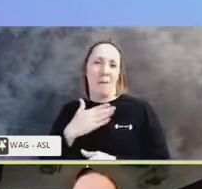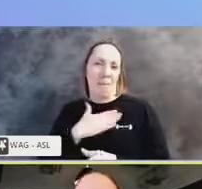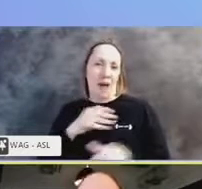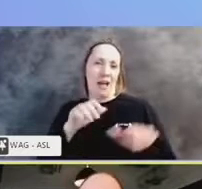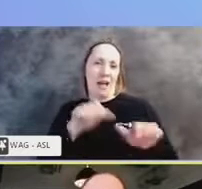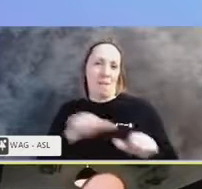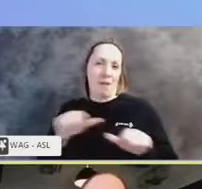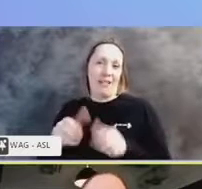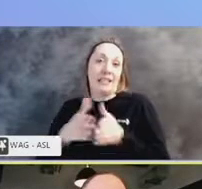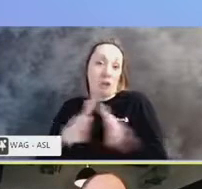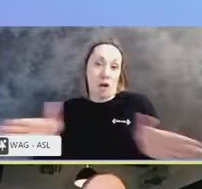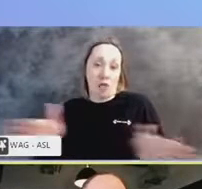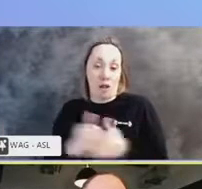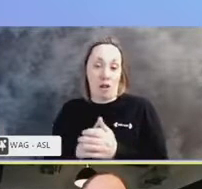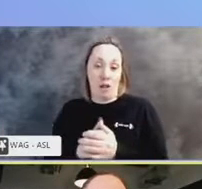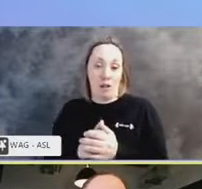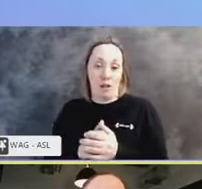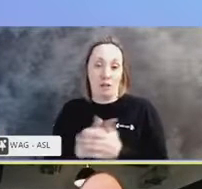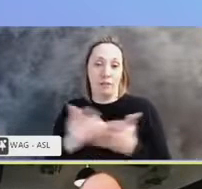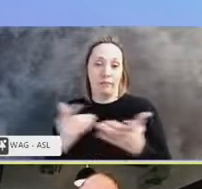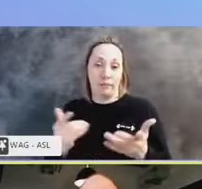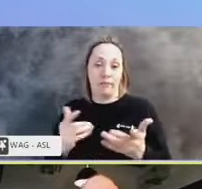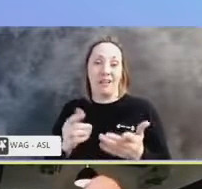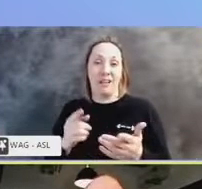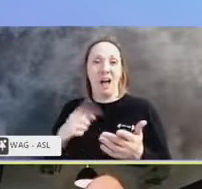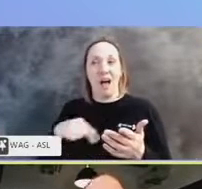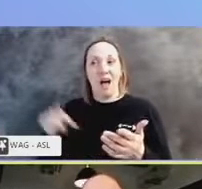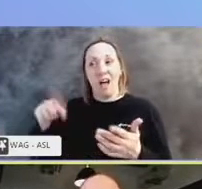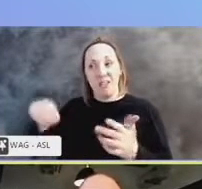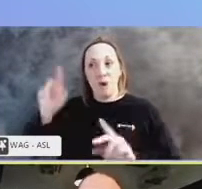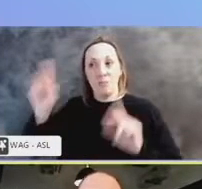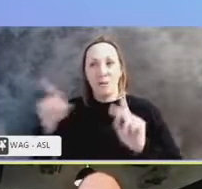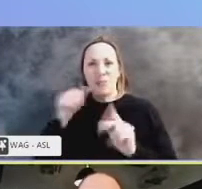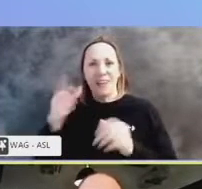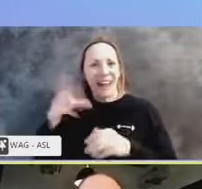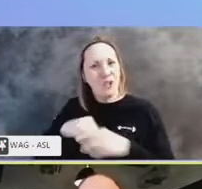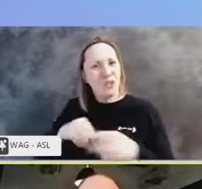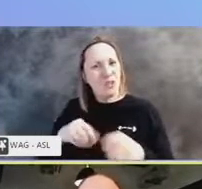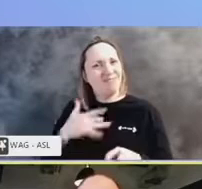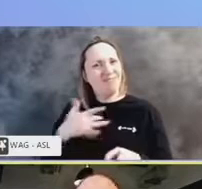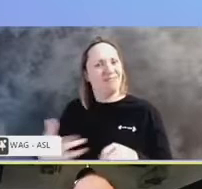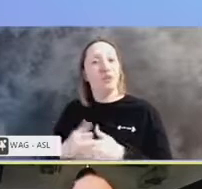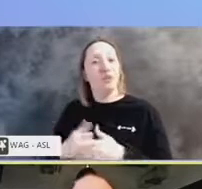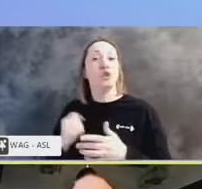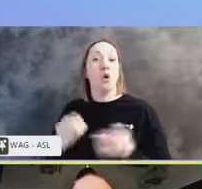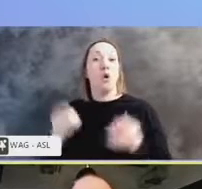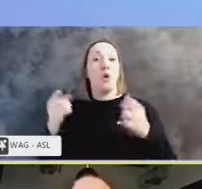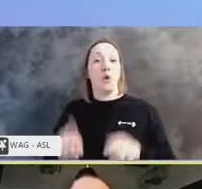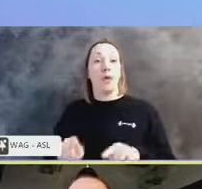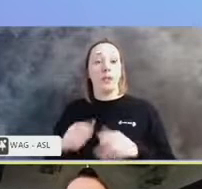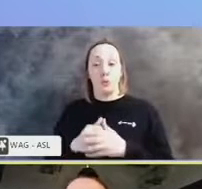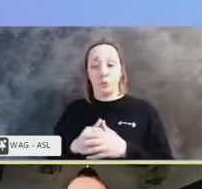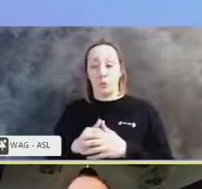these type of things. I can feel the effect of aging on my abilities in general. And